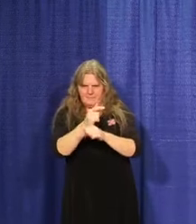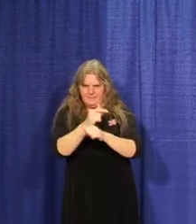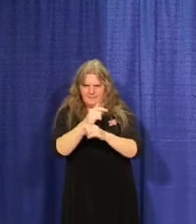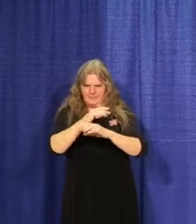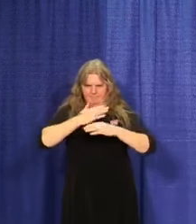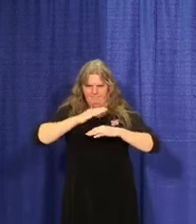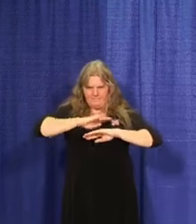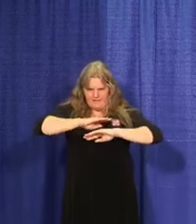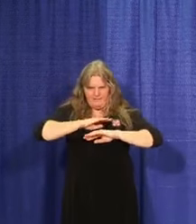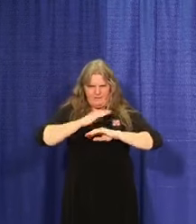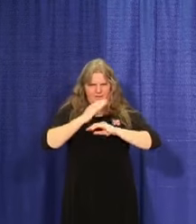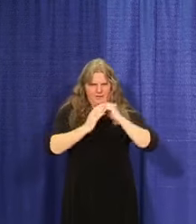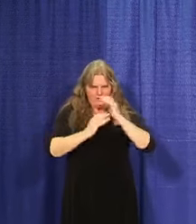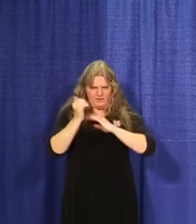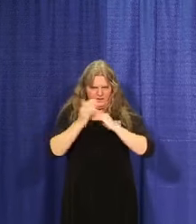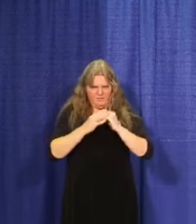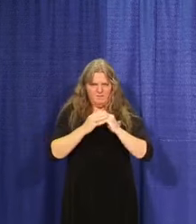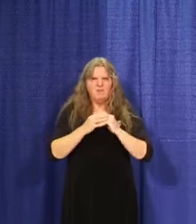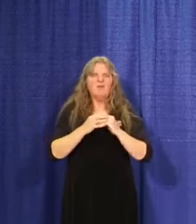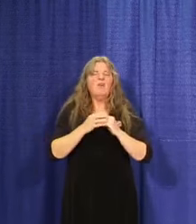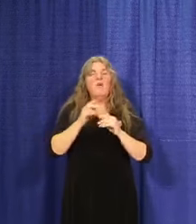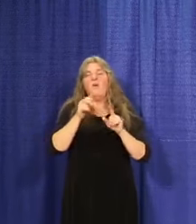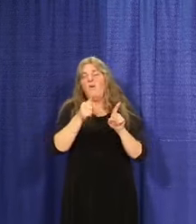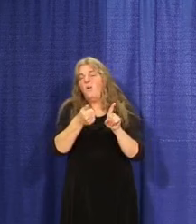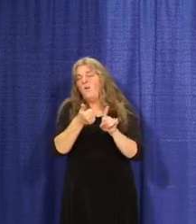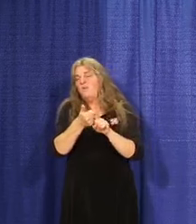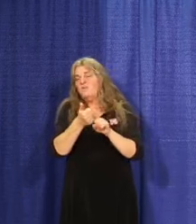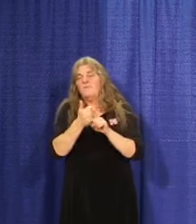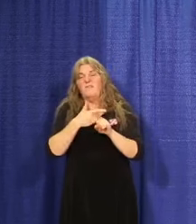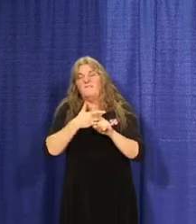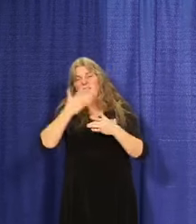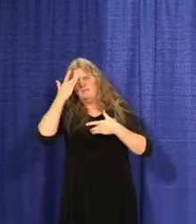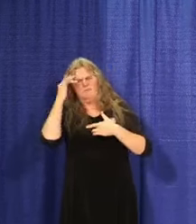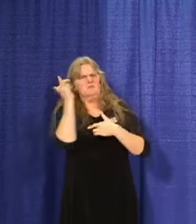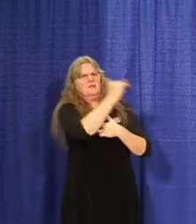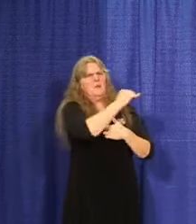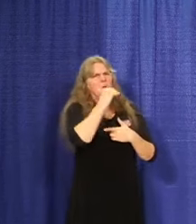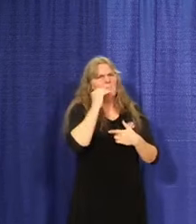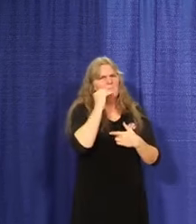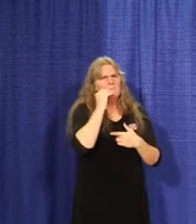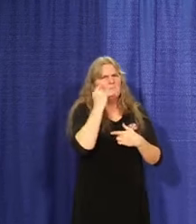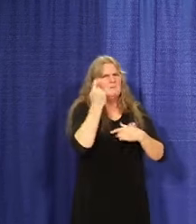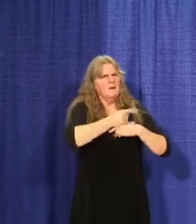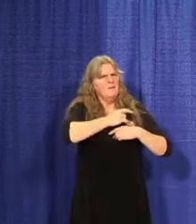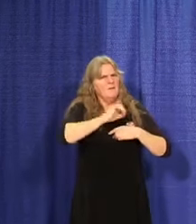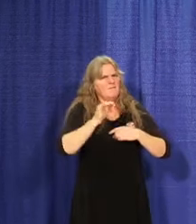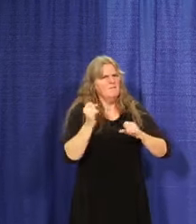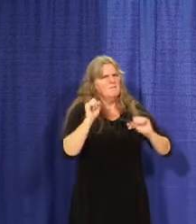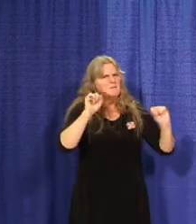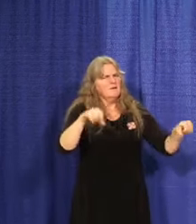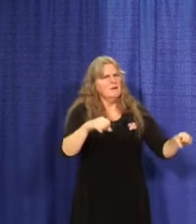be able to work from home or stay off at home. How many people are gathering for work meetings?